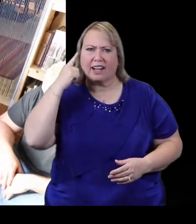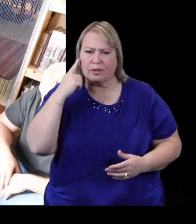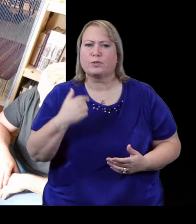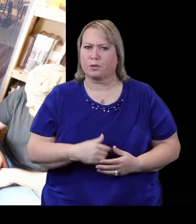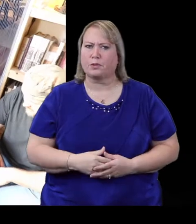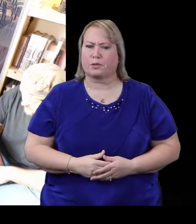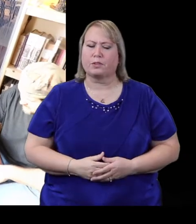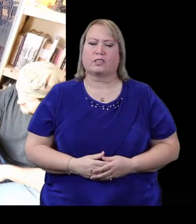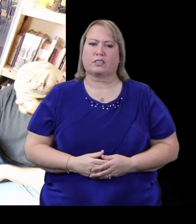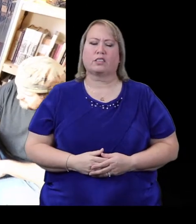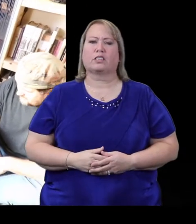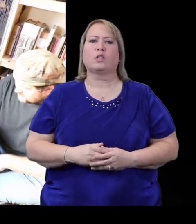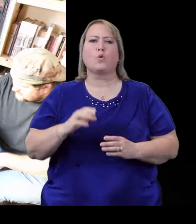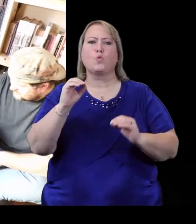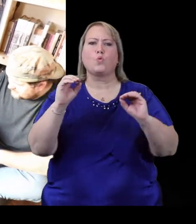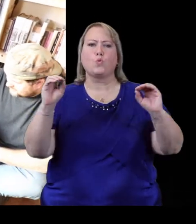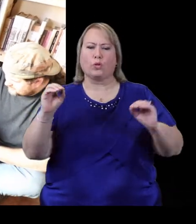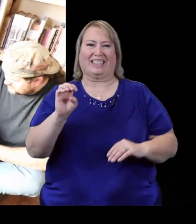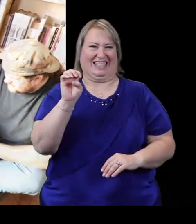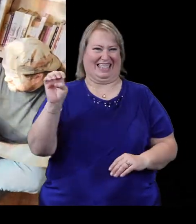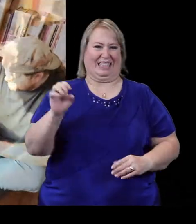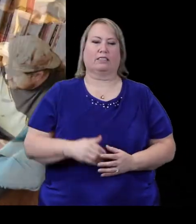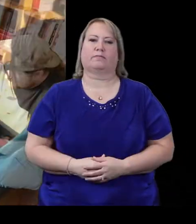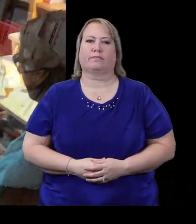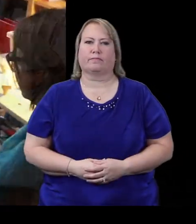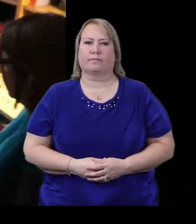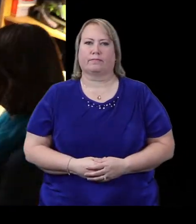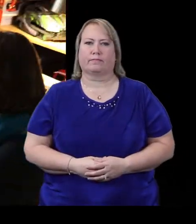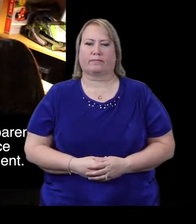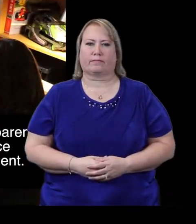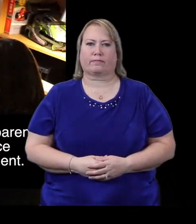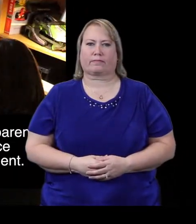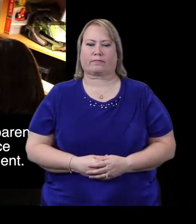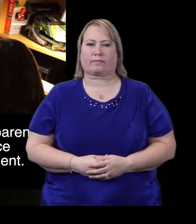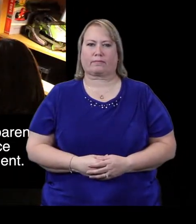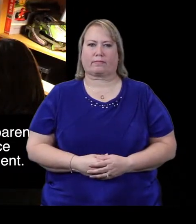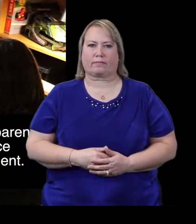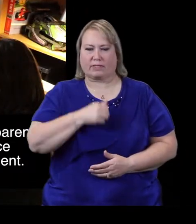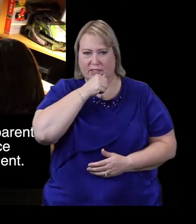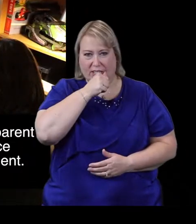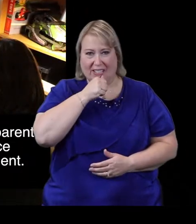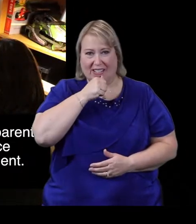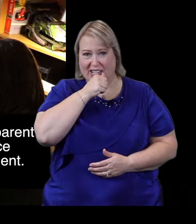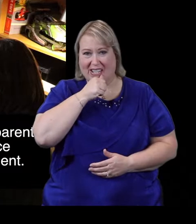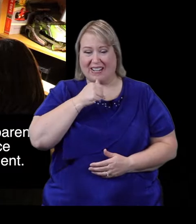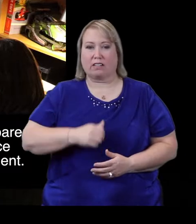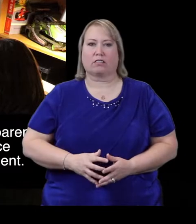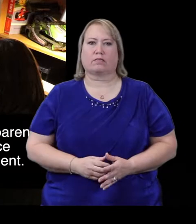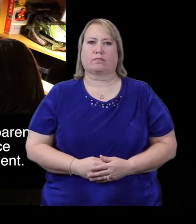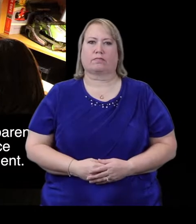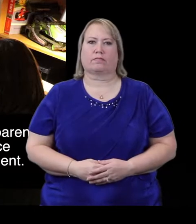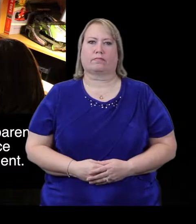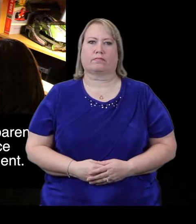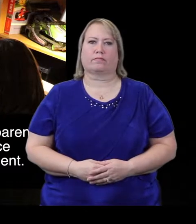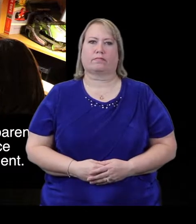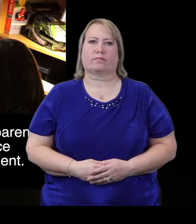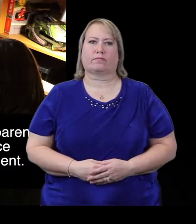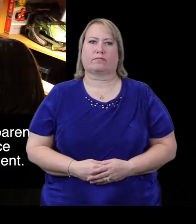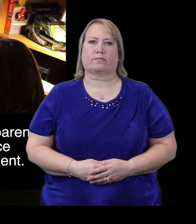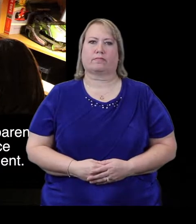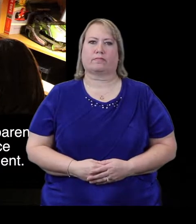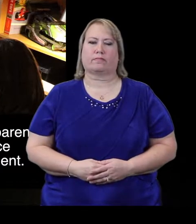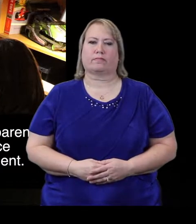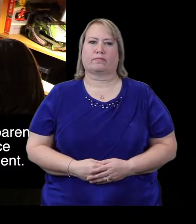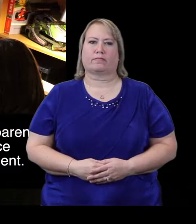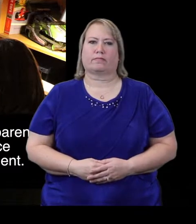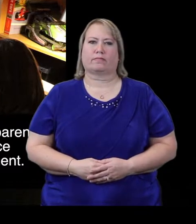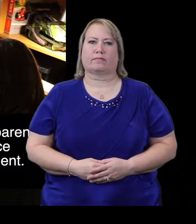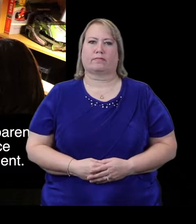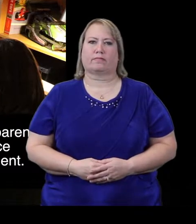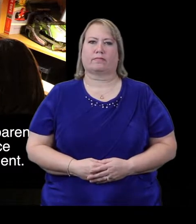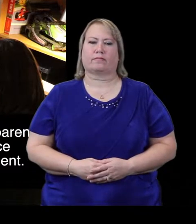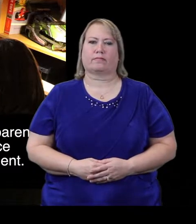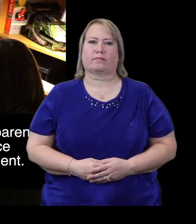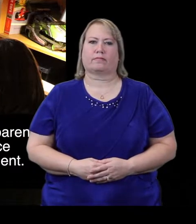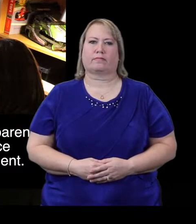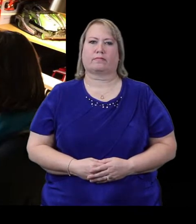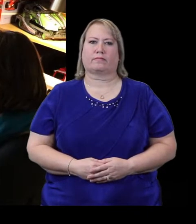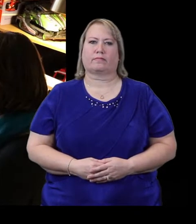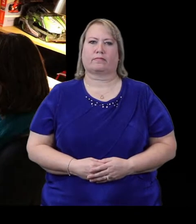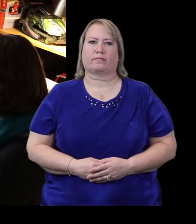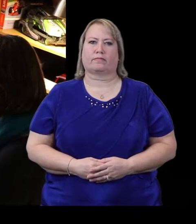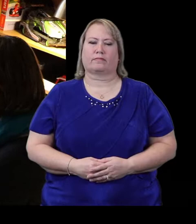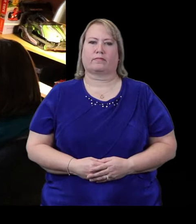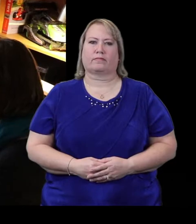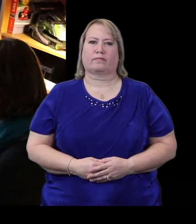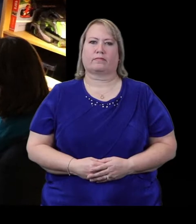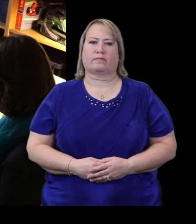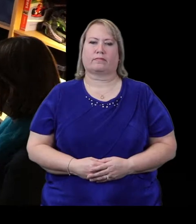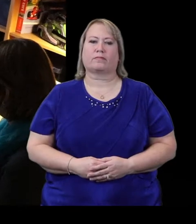[ Background sounds ]